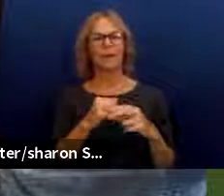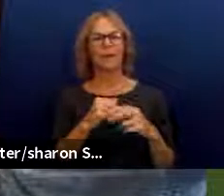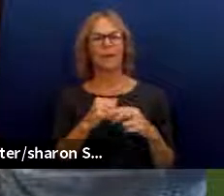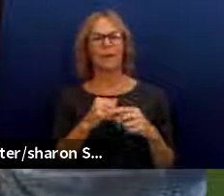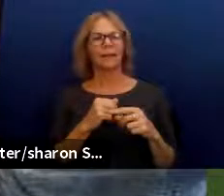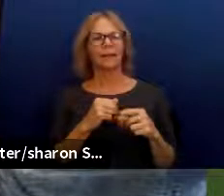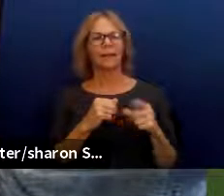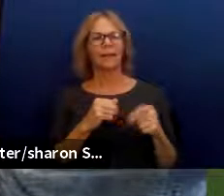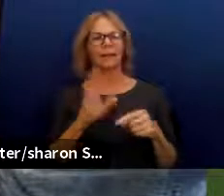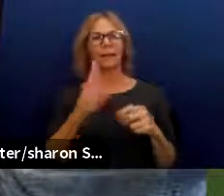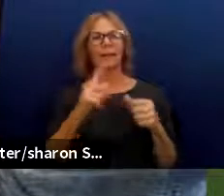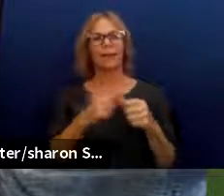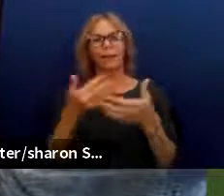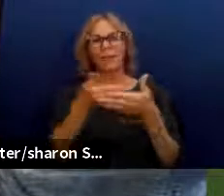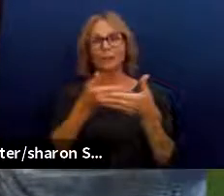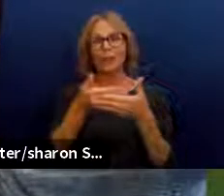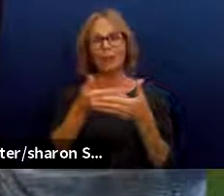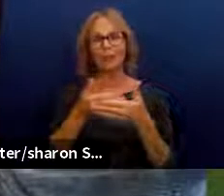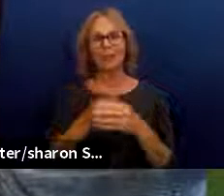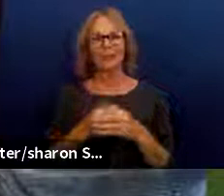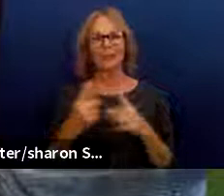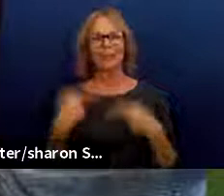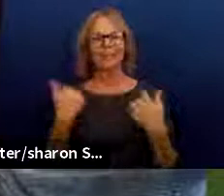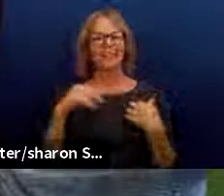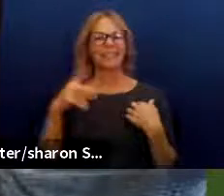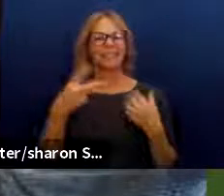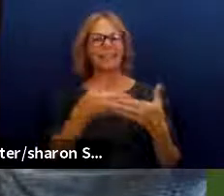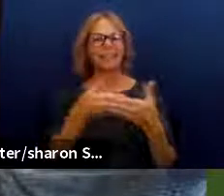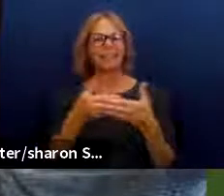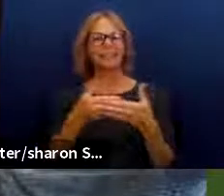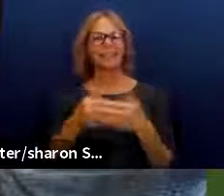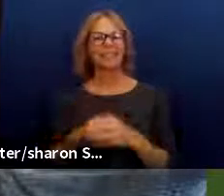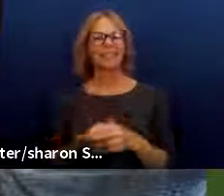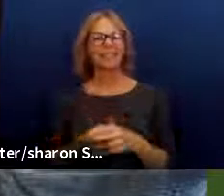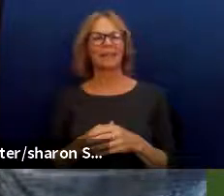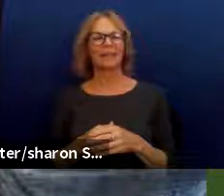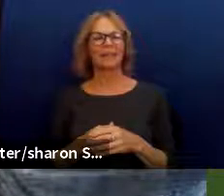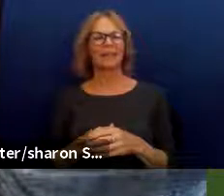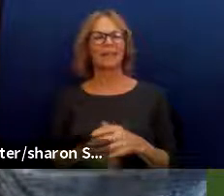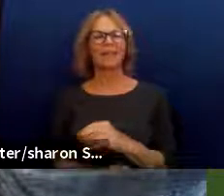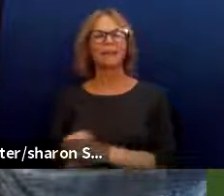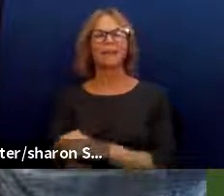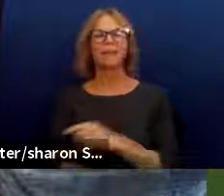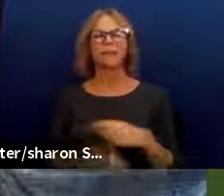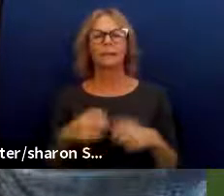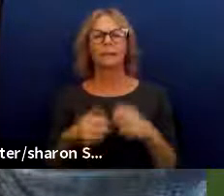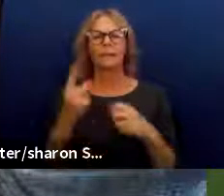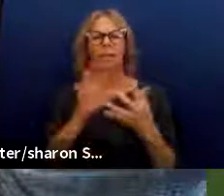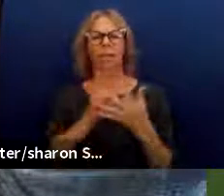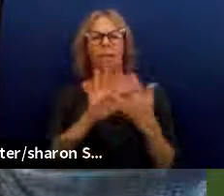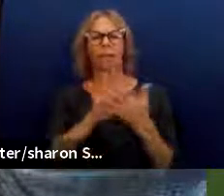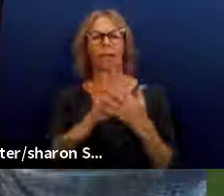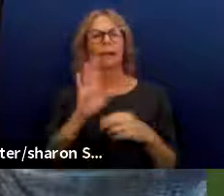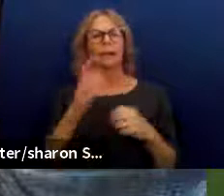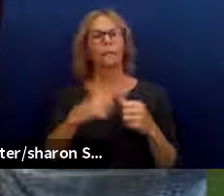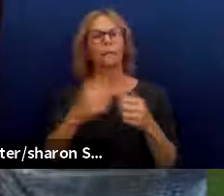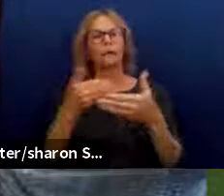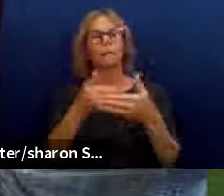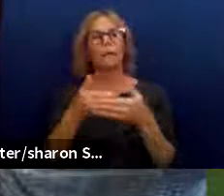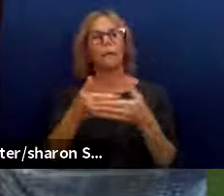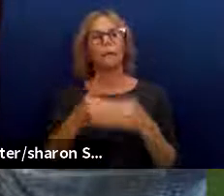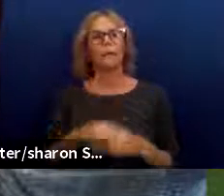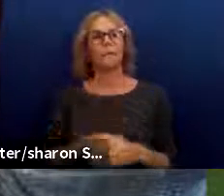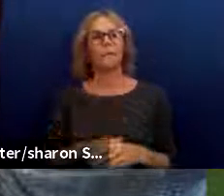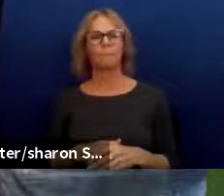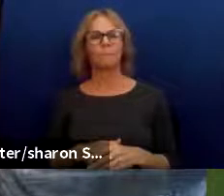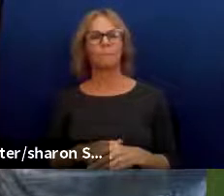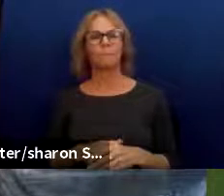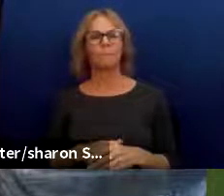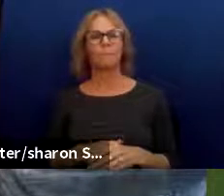was their first baby, they've had a second one. And they've also got a couple adopted. But this is their first baby, and, and again,